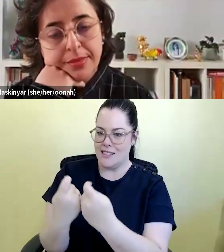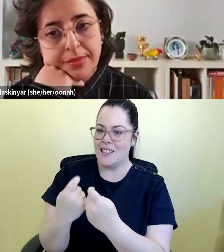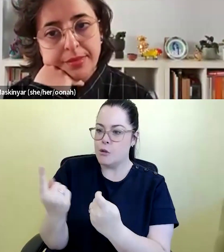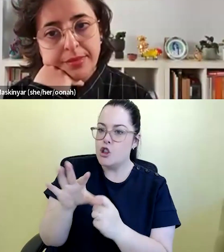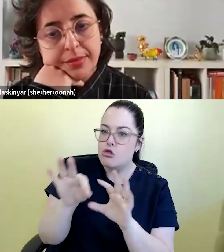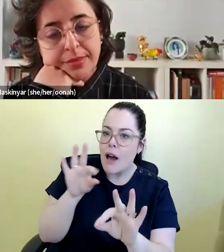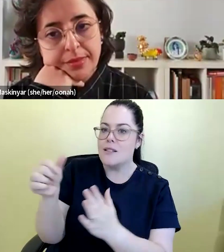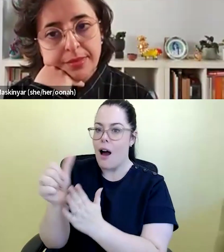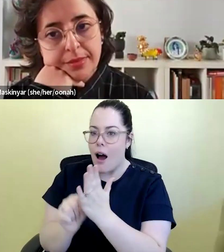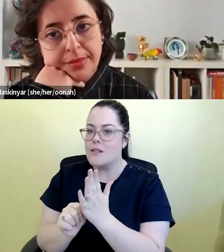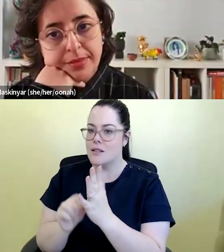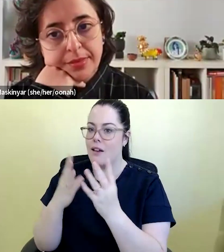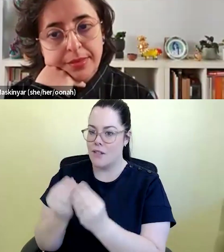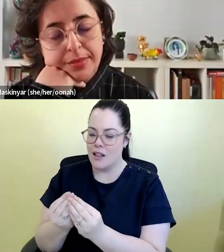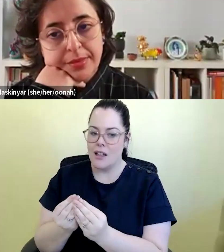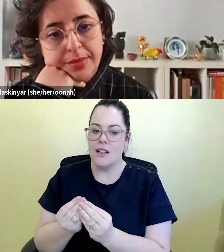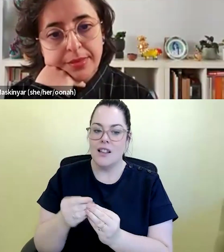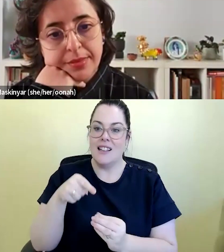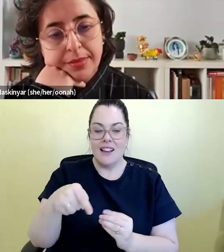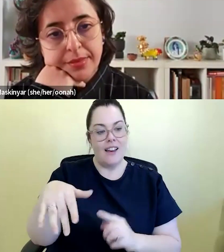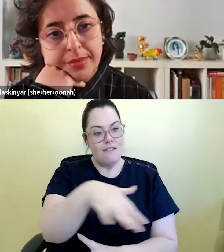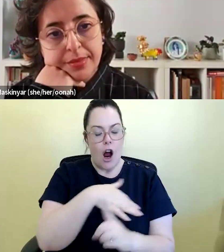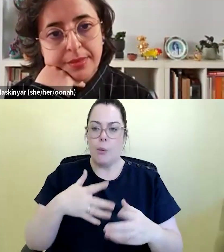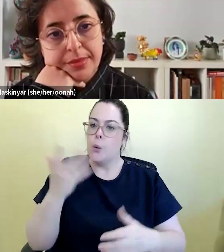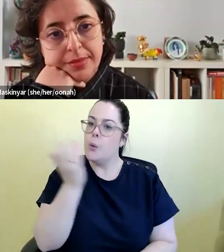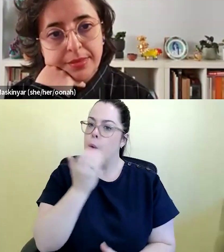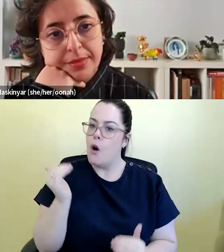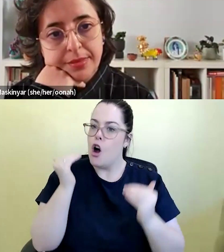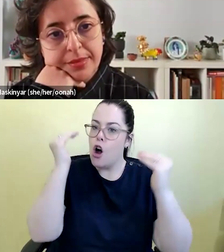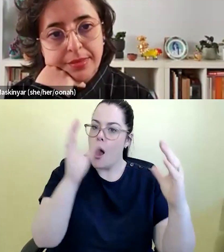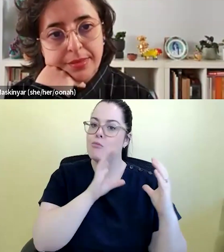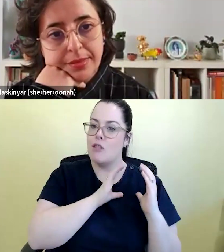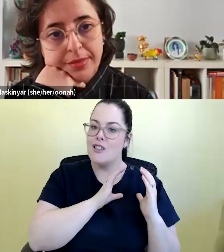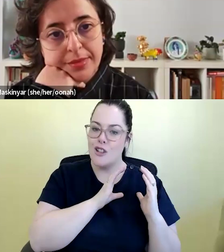It is a really high-pressure environment. You are looking at probably the largest budget you